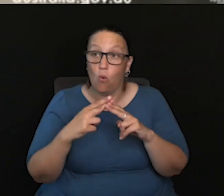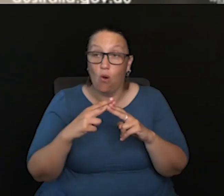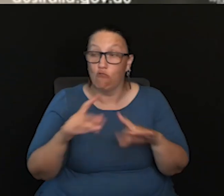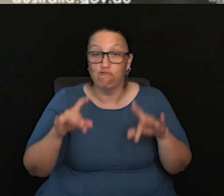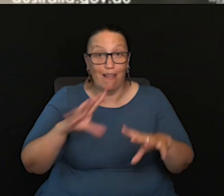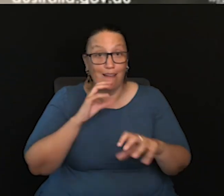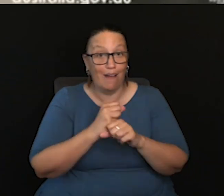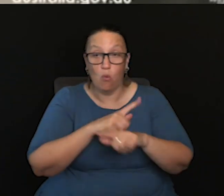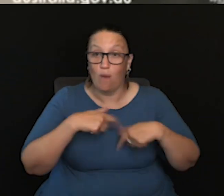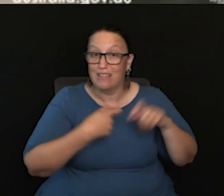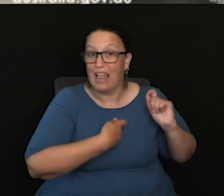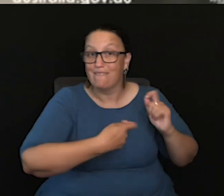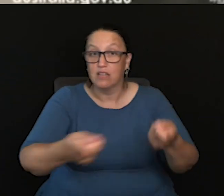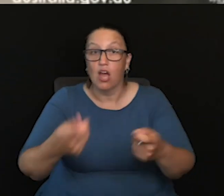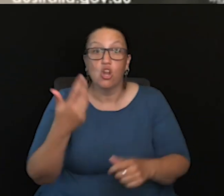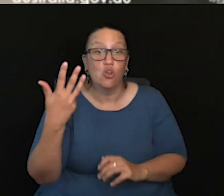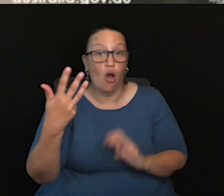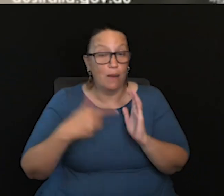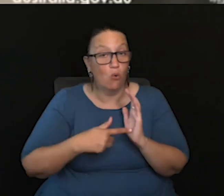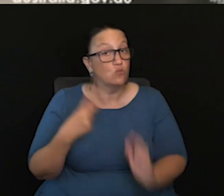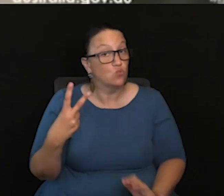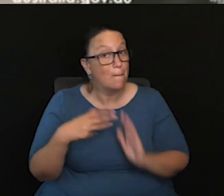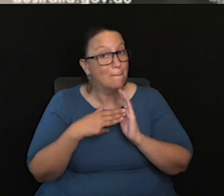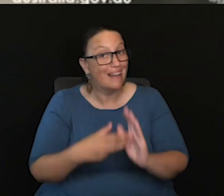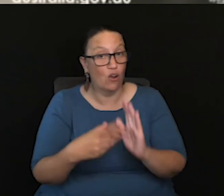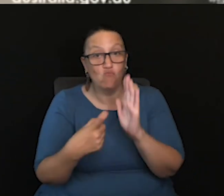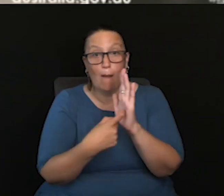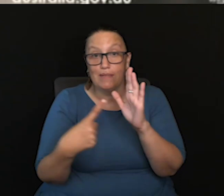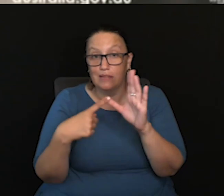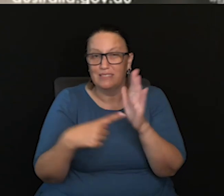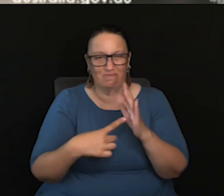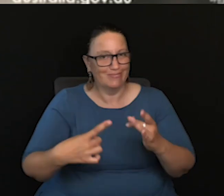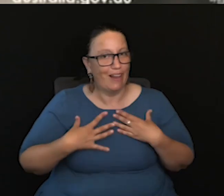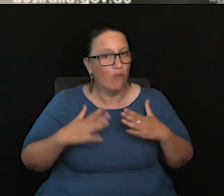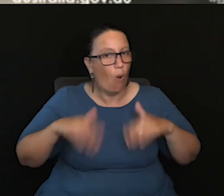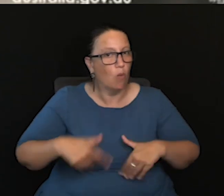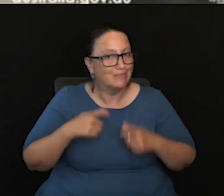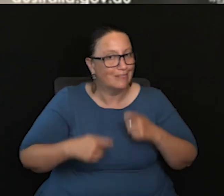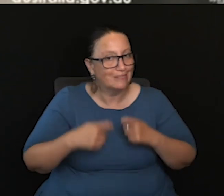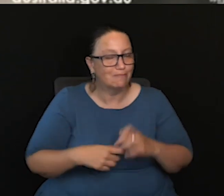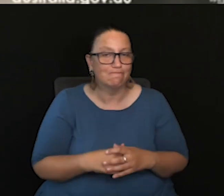At the Commonwealth level, we've already delivered over 9.2 million rapid antigen tests directly,